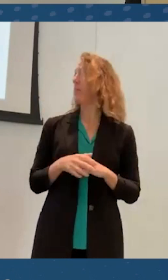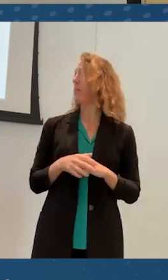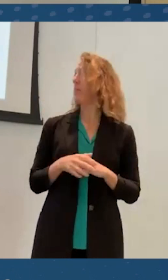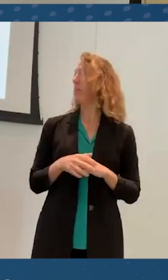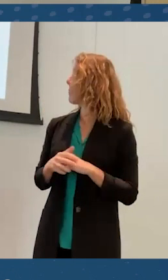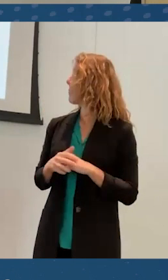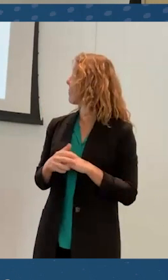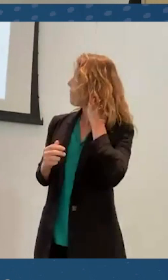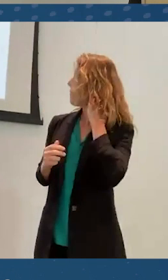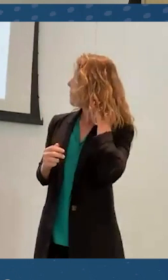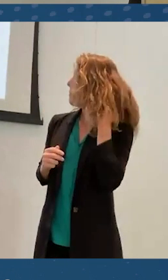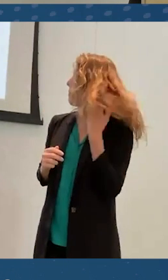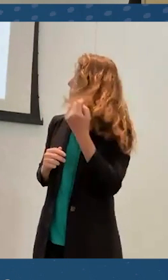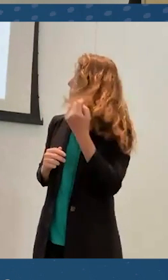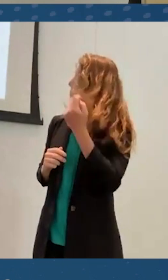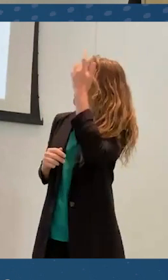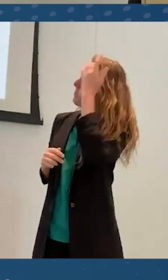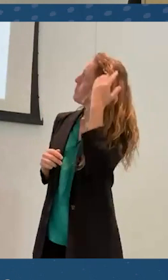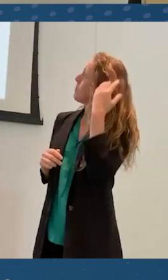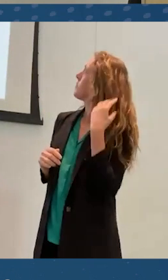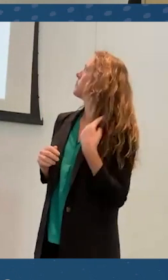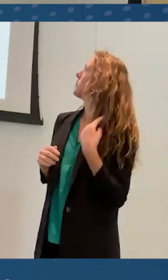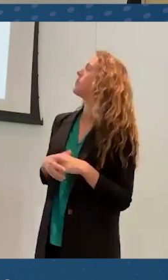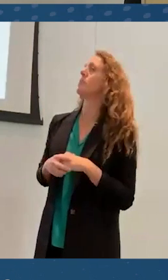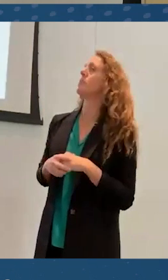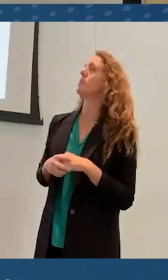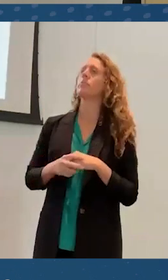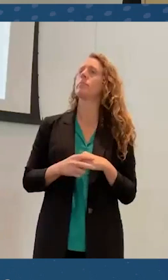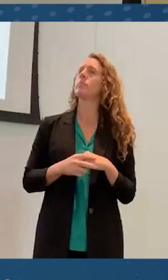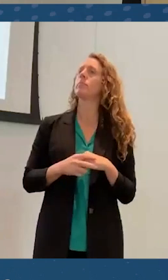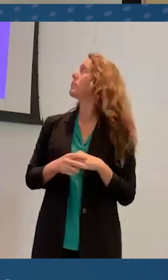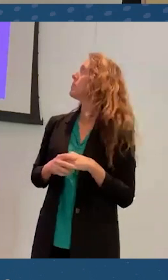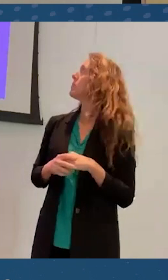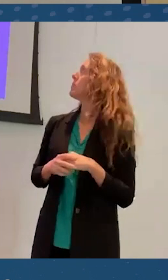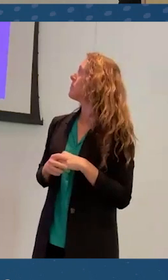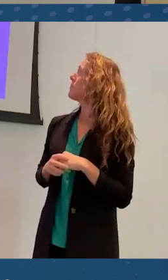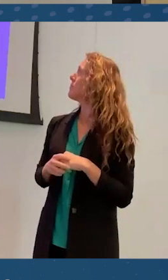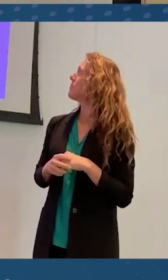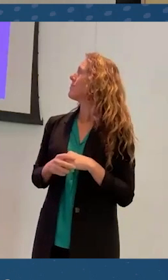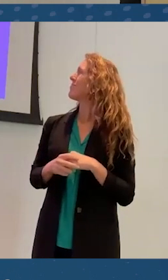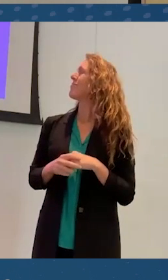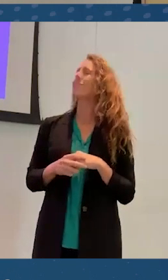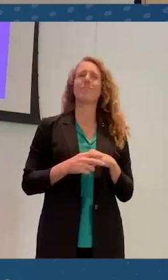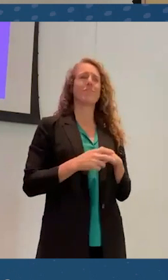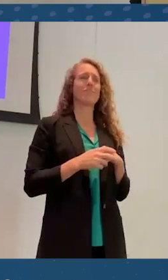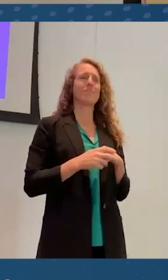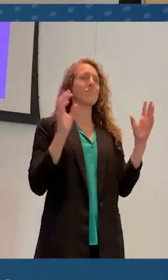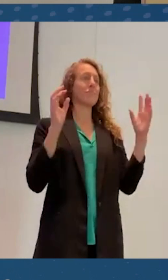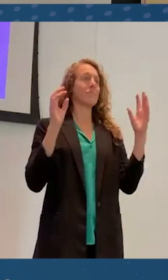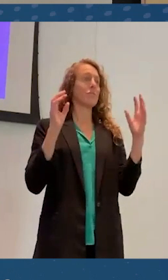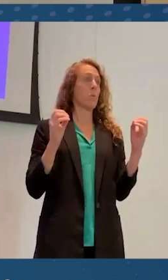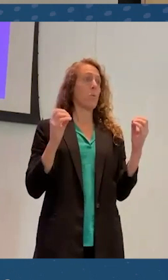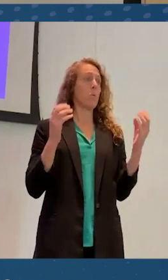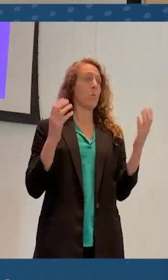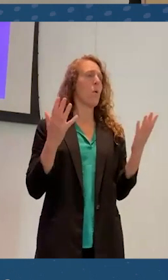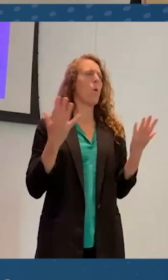So what are those unique challenges,